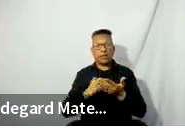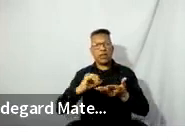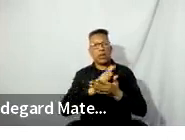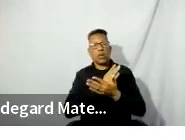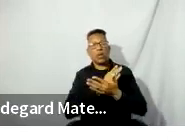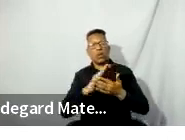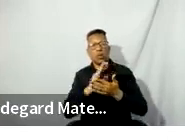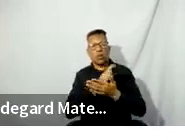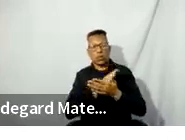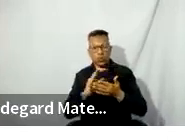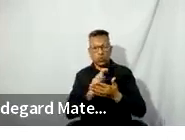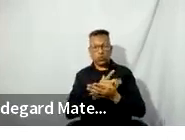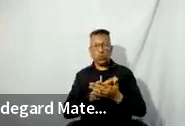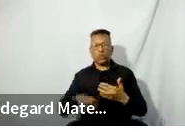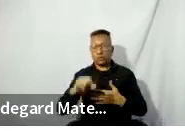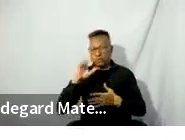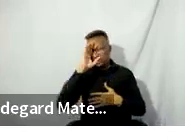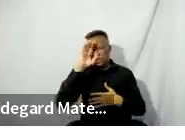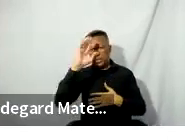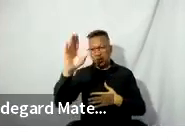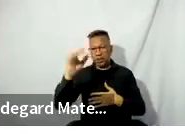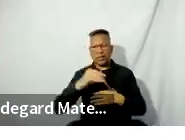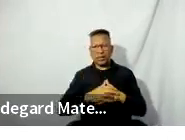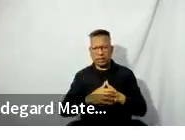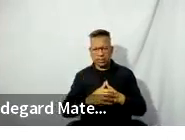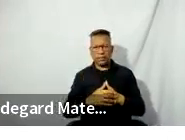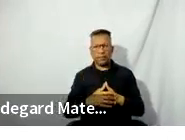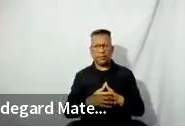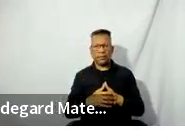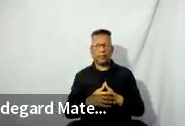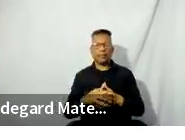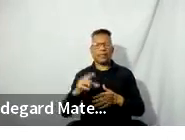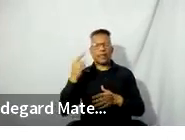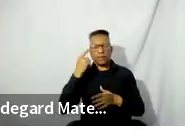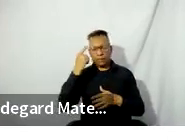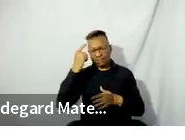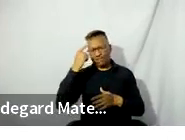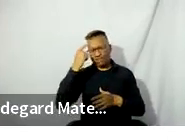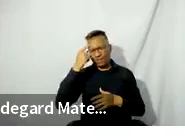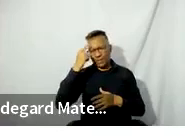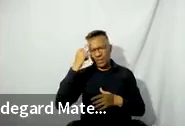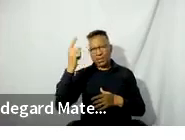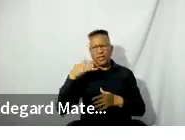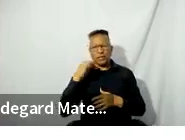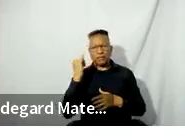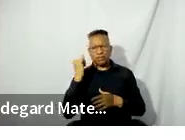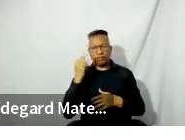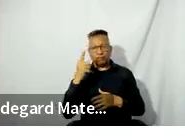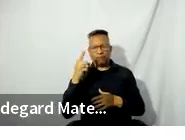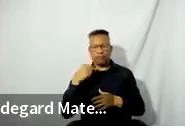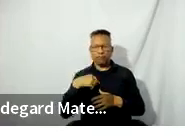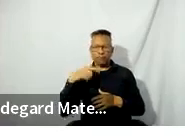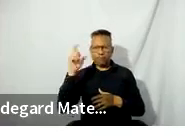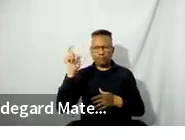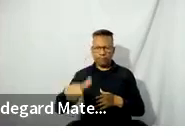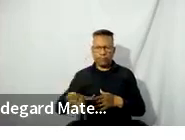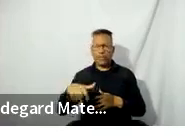and preparatory conditions, Intellectually there's a particular perspective first of all of the social and